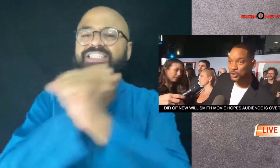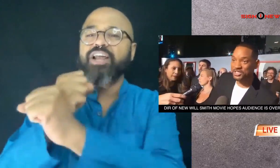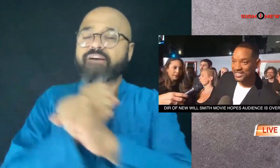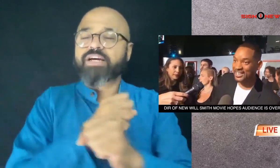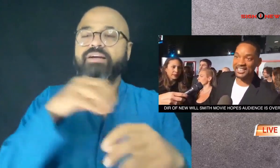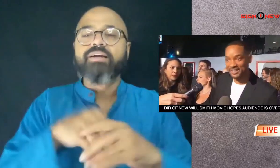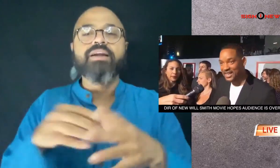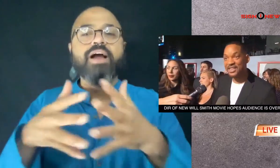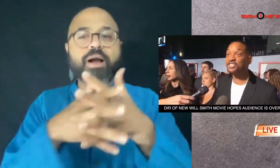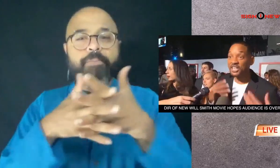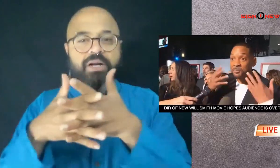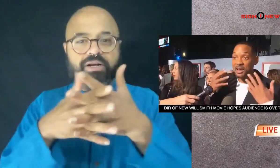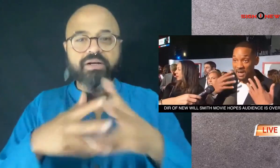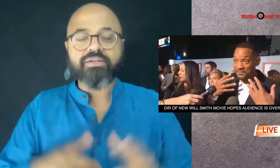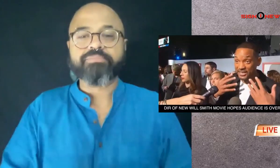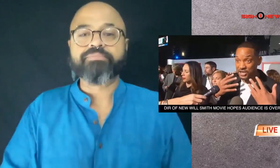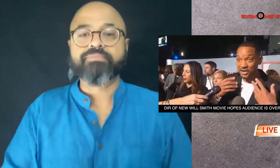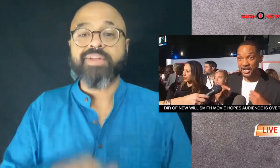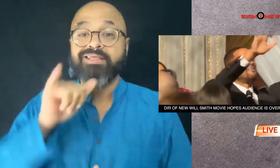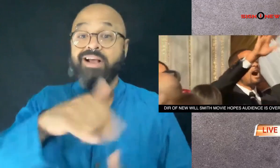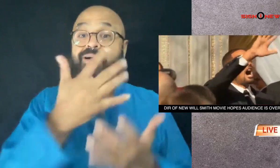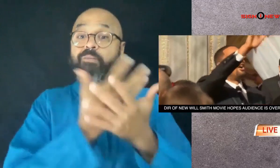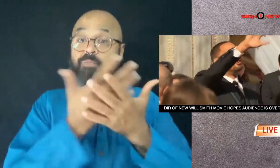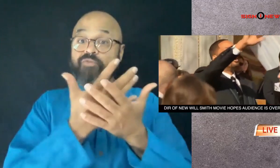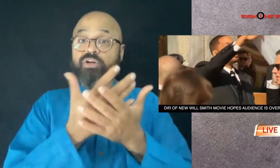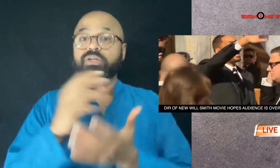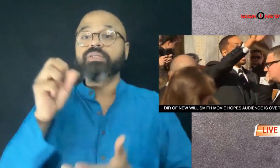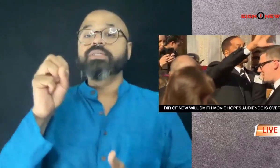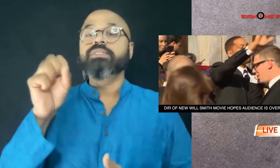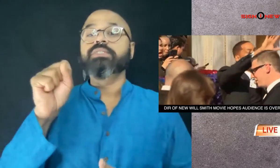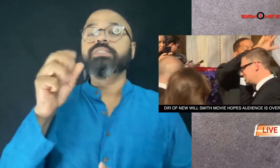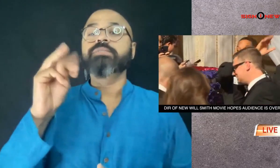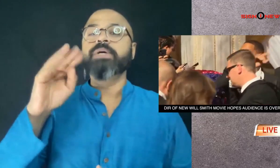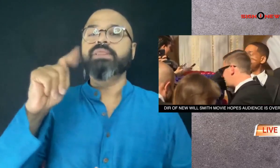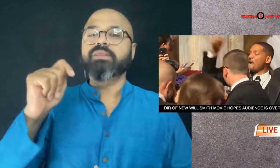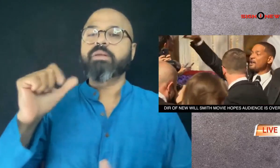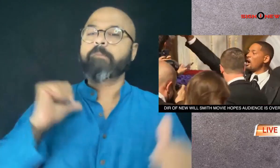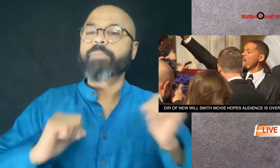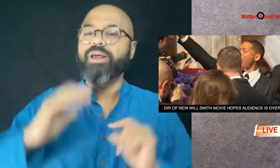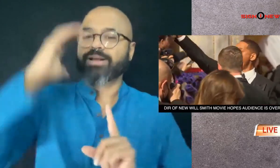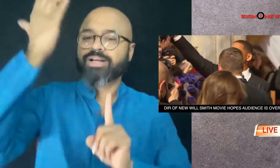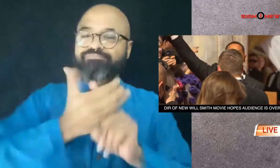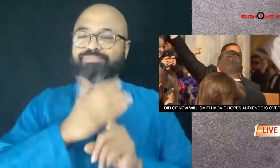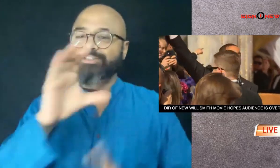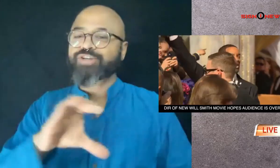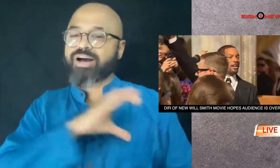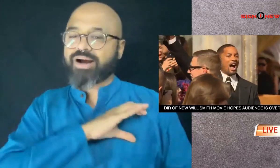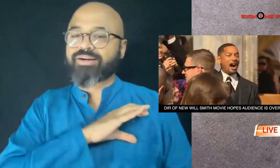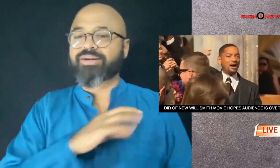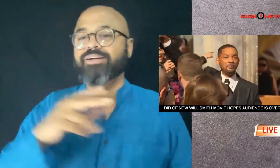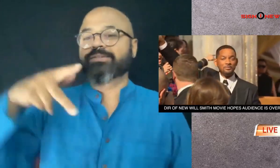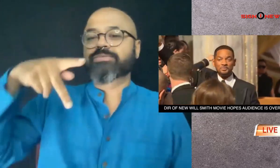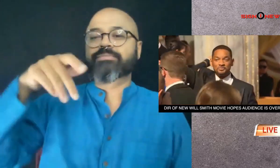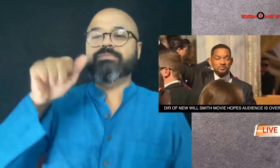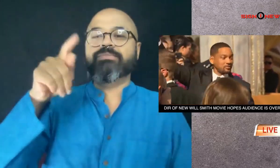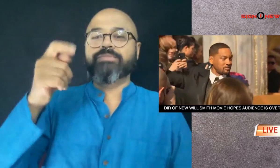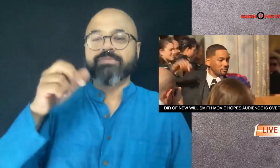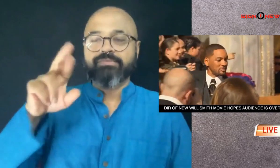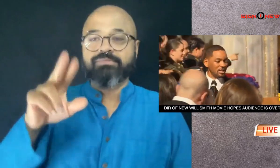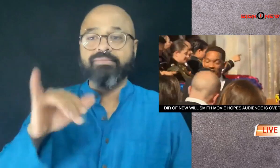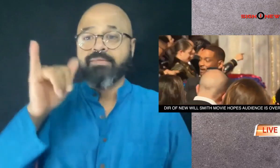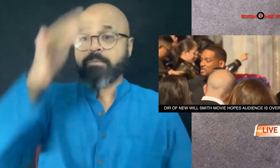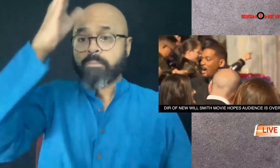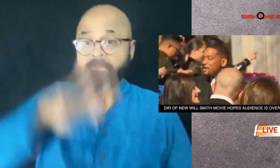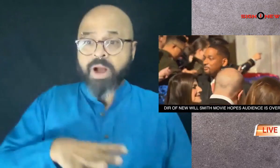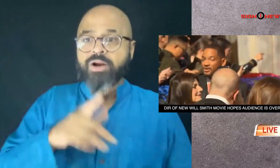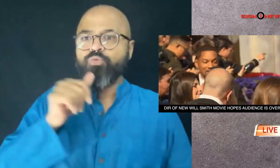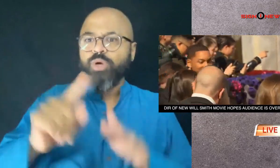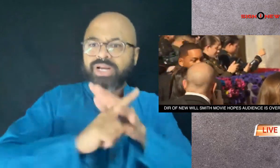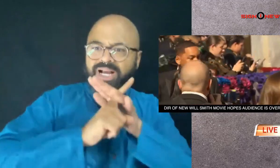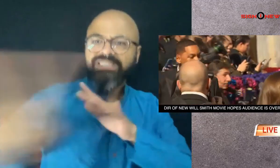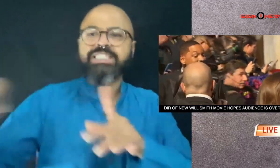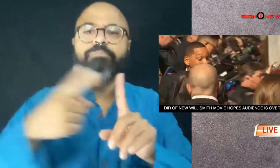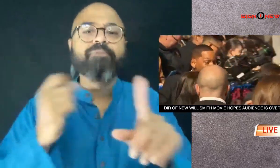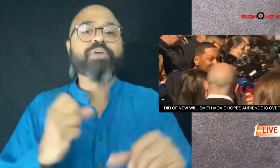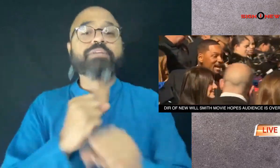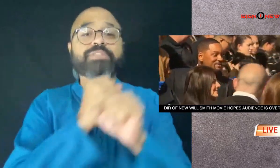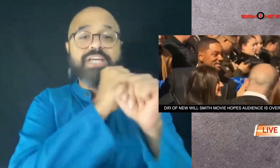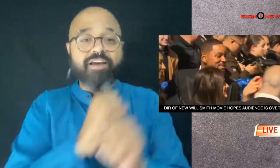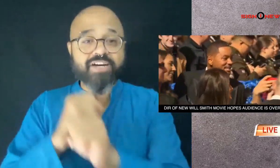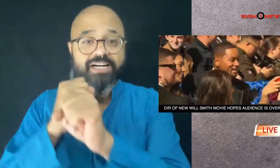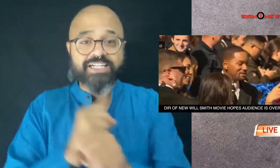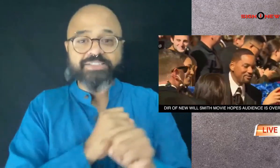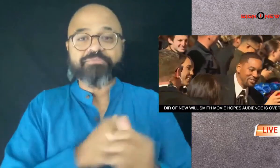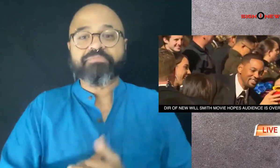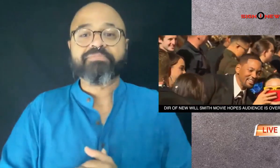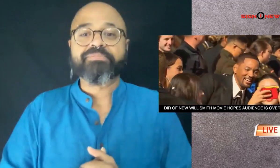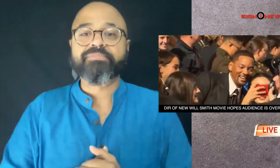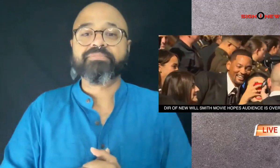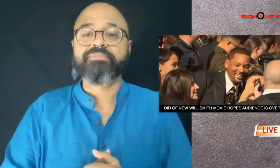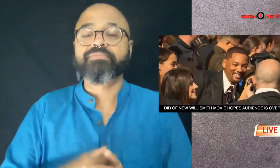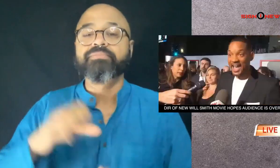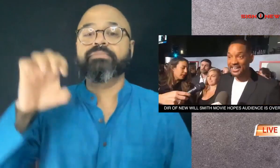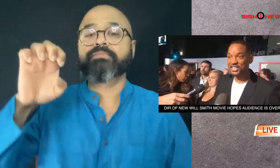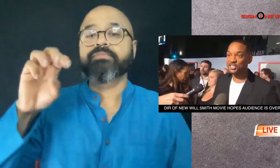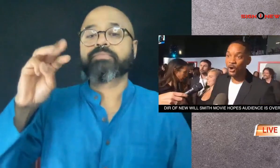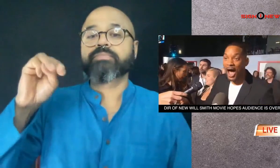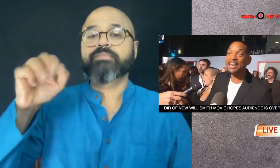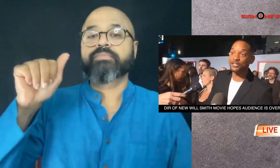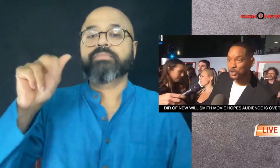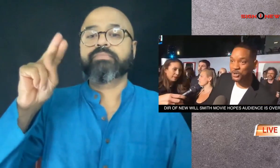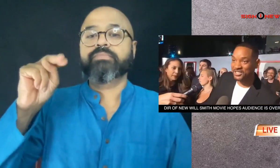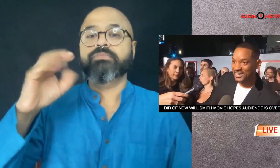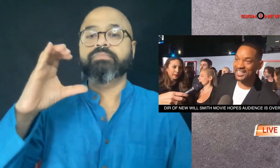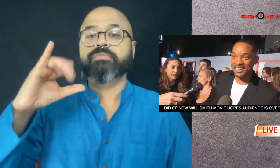America in the film Smith plays a character named Peter a man who escaped from slavery